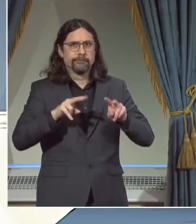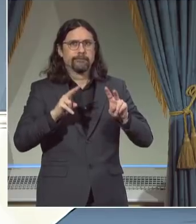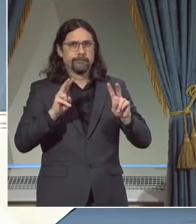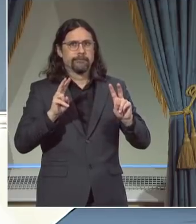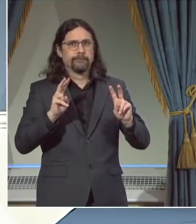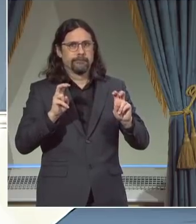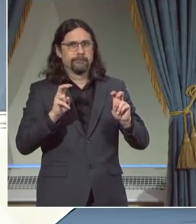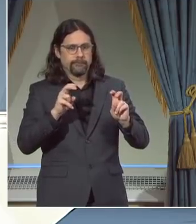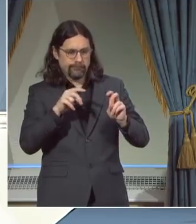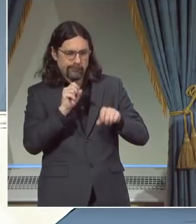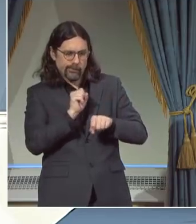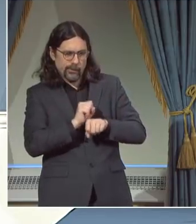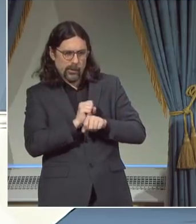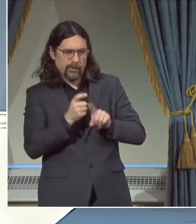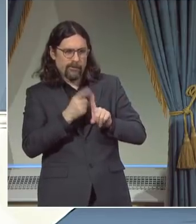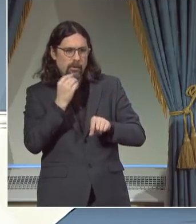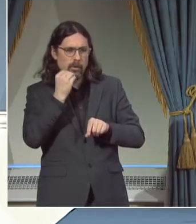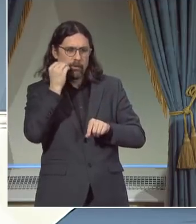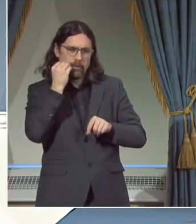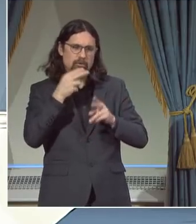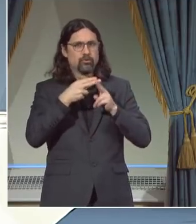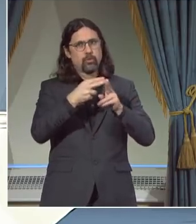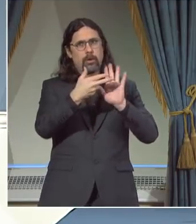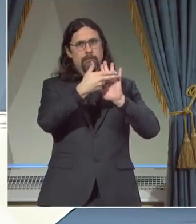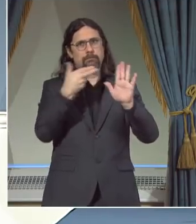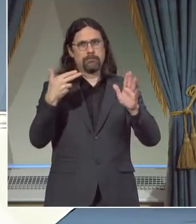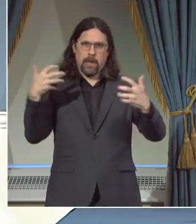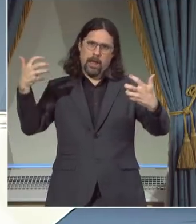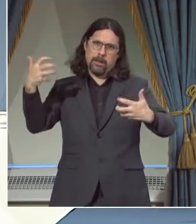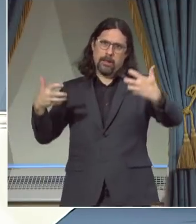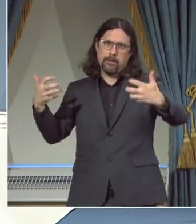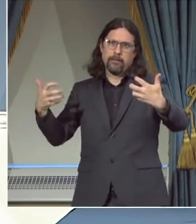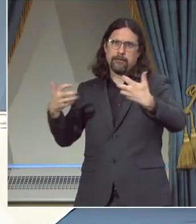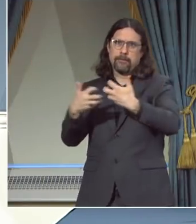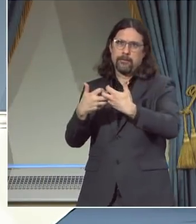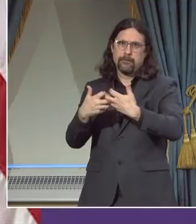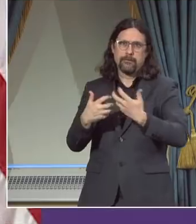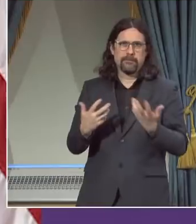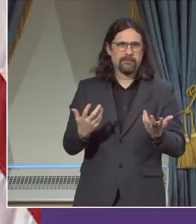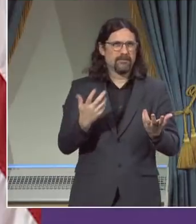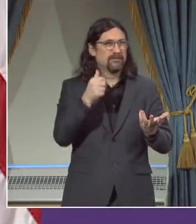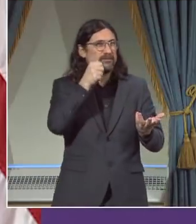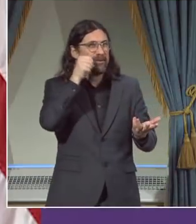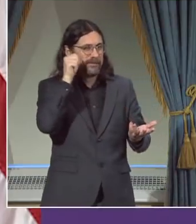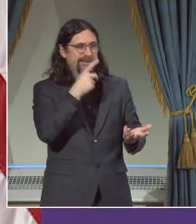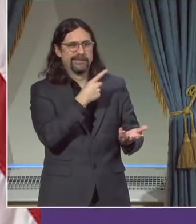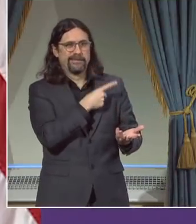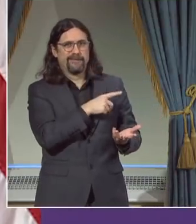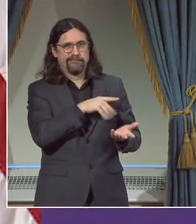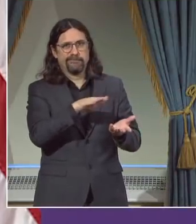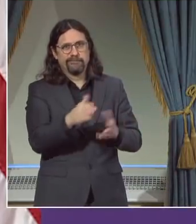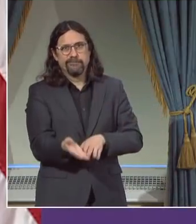FROM HOME REASONABLE ACCOMMODATION. I THINK AFTER THE DETECTIVE DIED